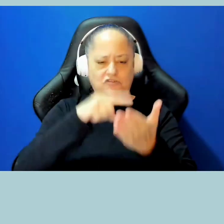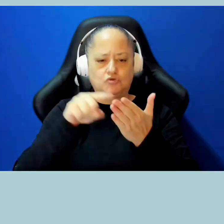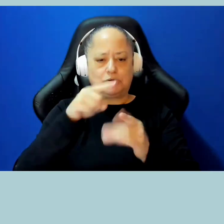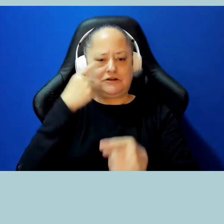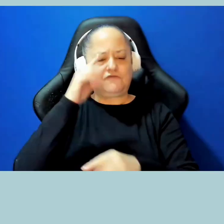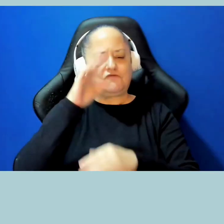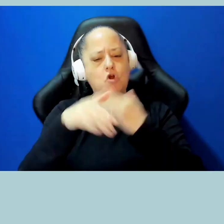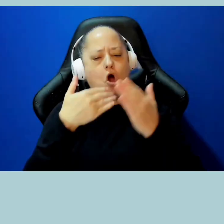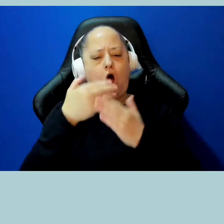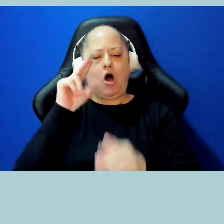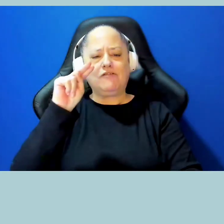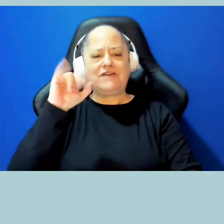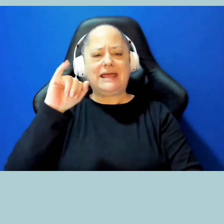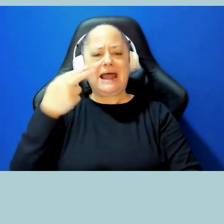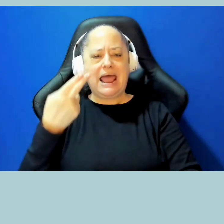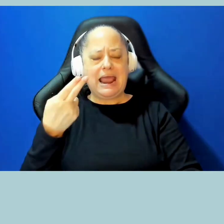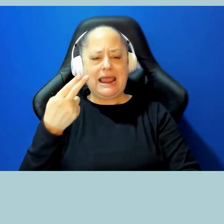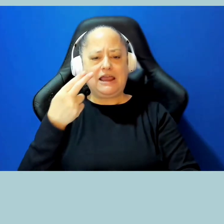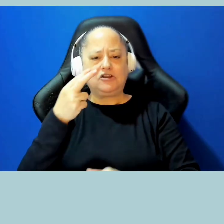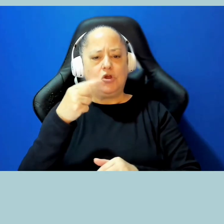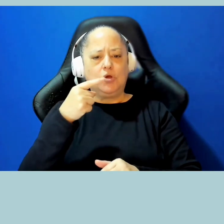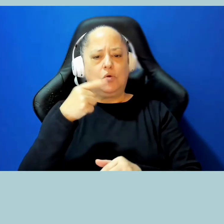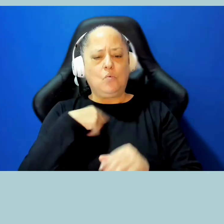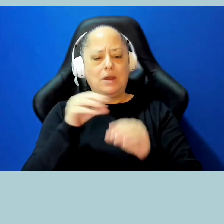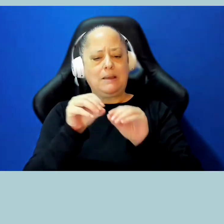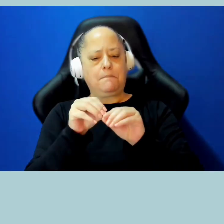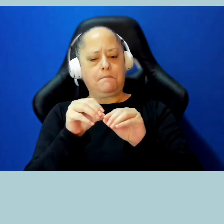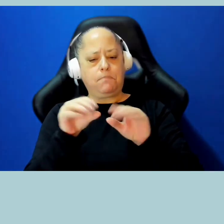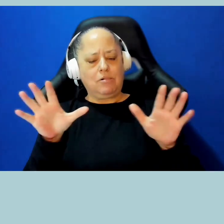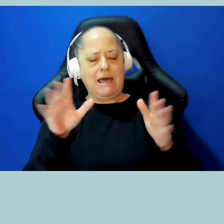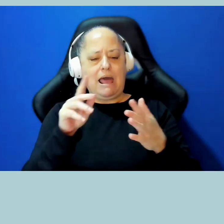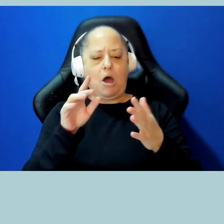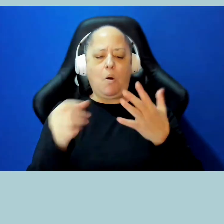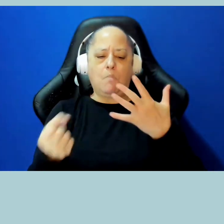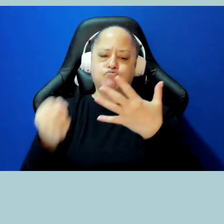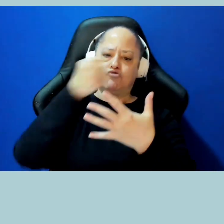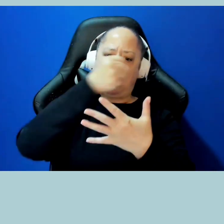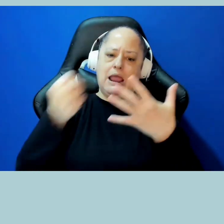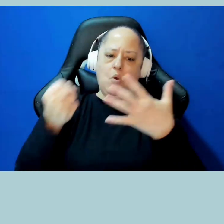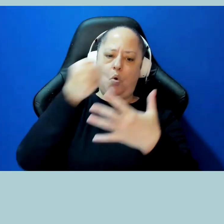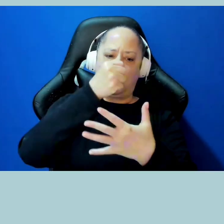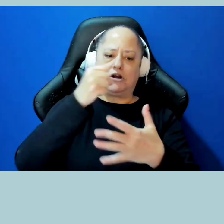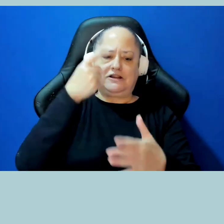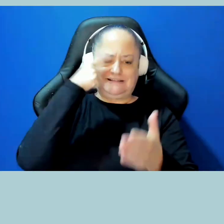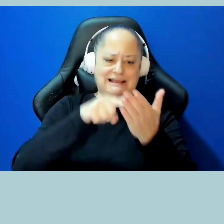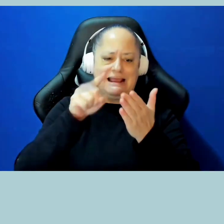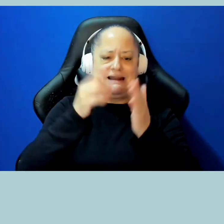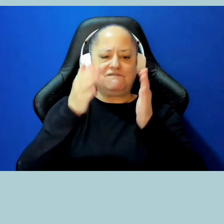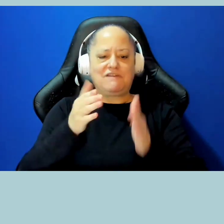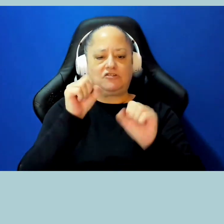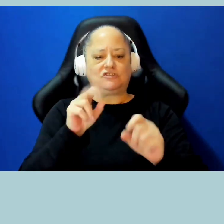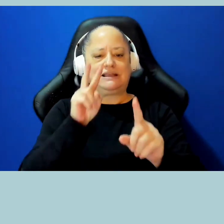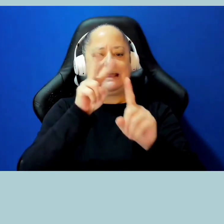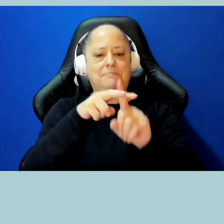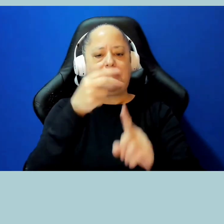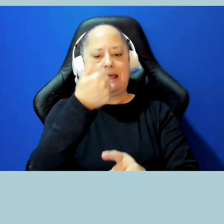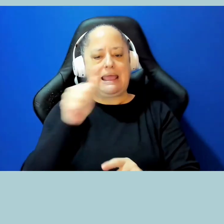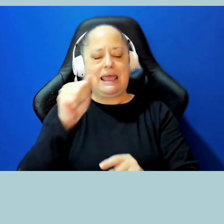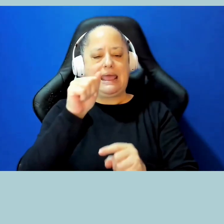So when we put out, for example, like here's our priorities in that area, investigators can apply to any institute or center where it's pertinent.